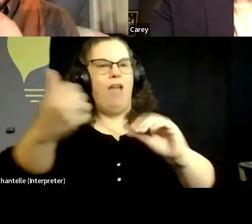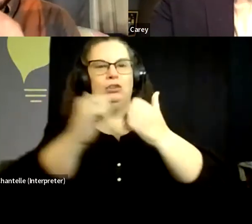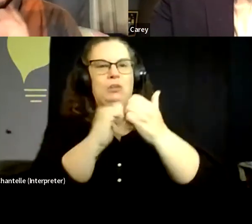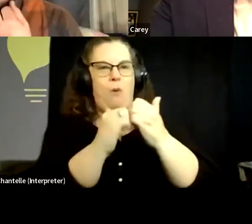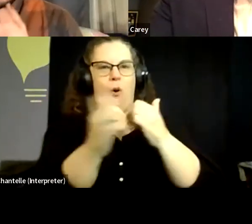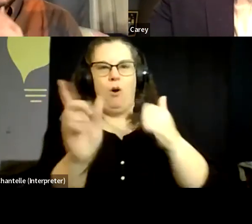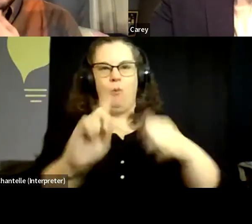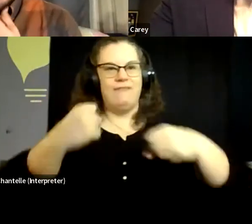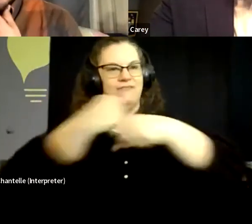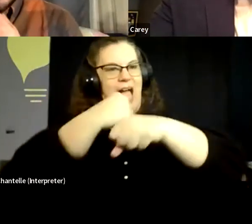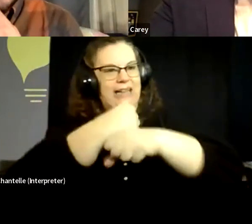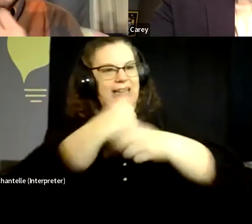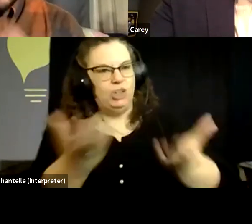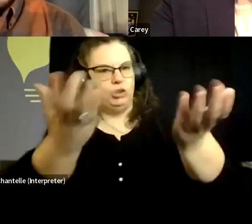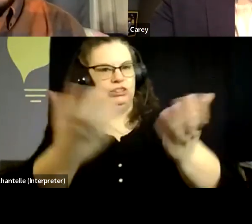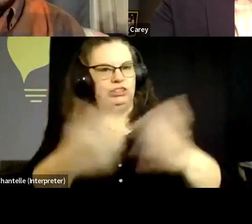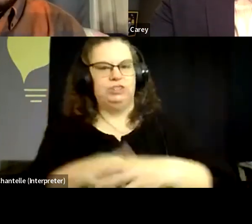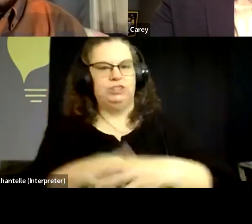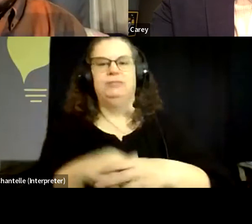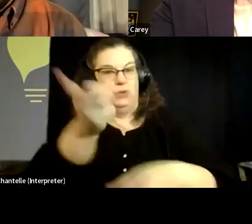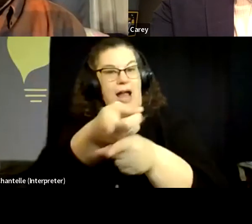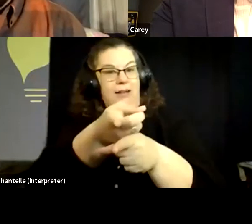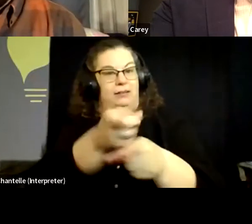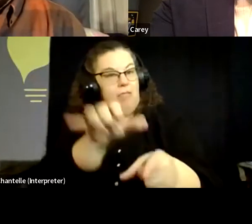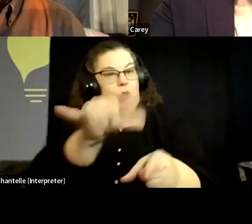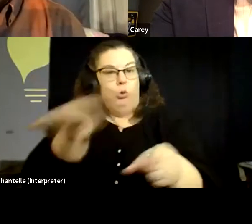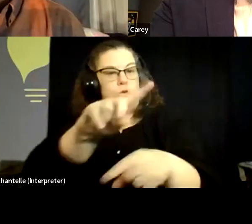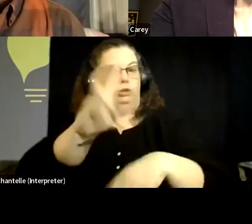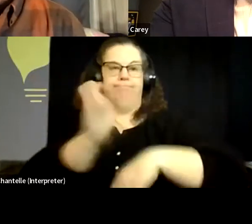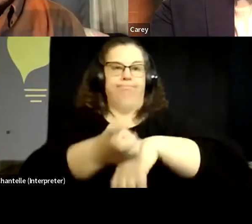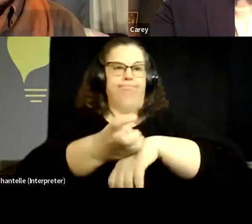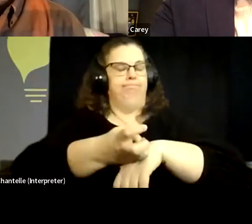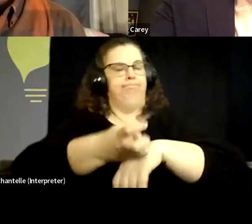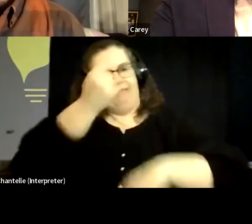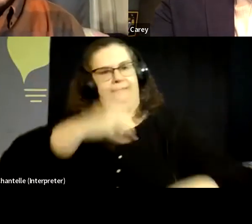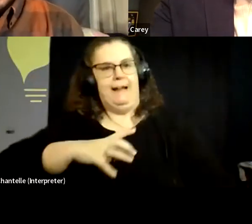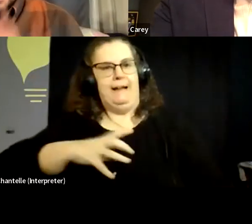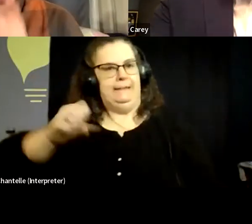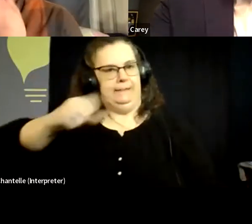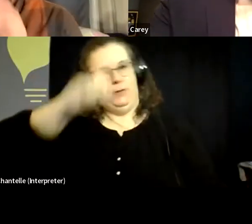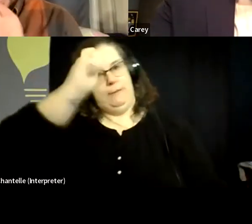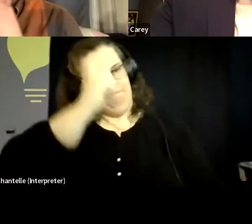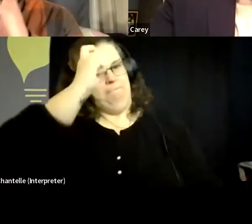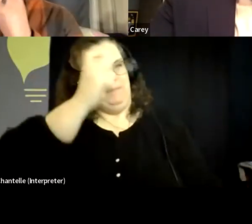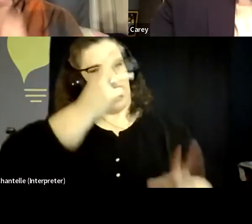fighting is encouraged? >> Carey: Those are tough guys. I tip my hat to them